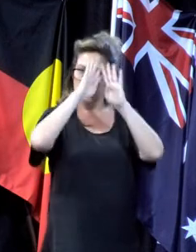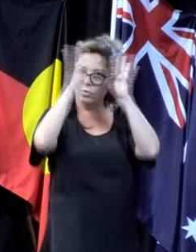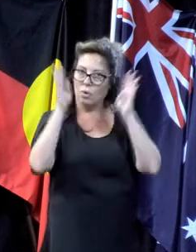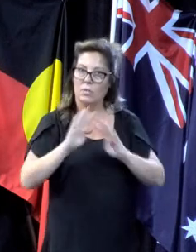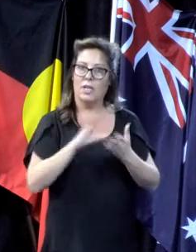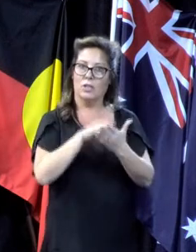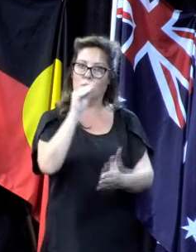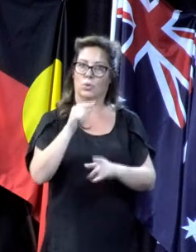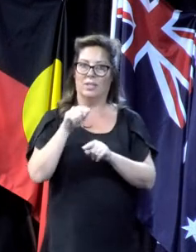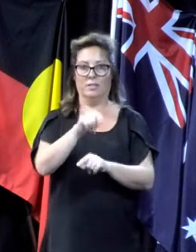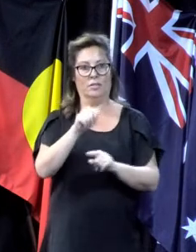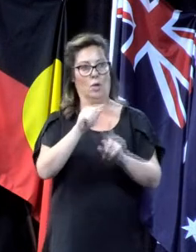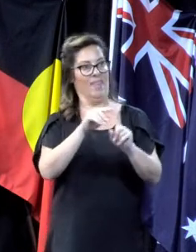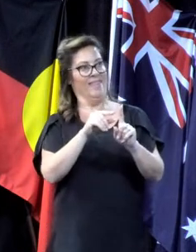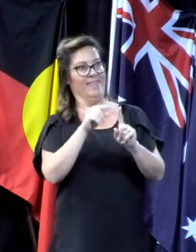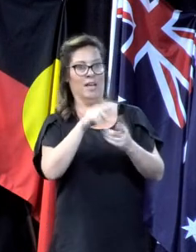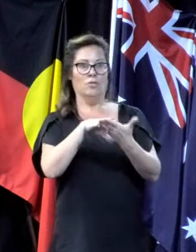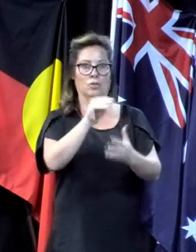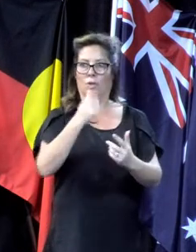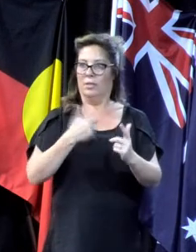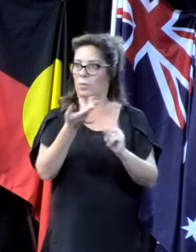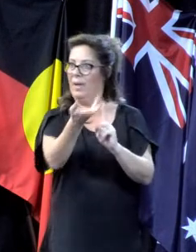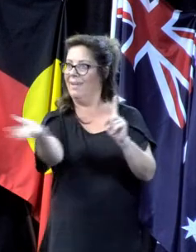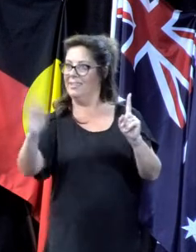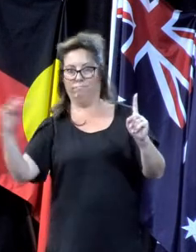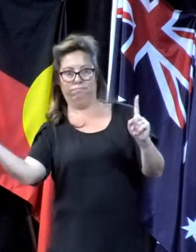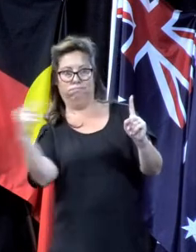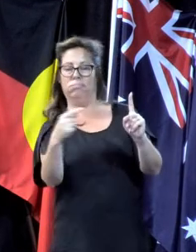but their community proud. That may be through indigenous leaders,